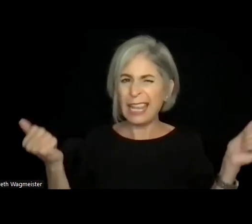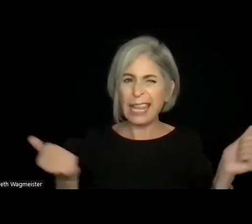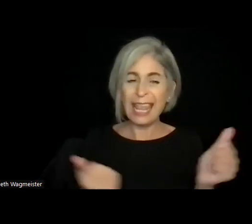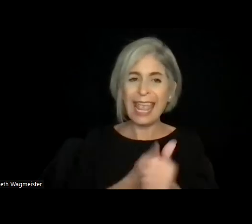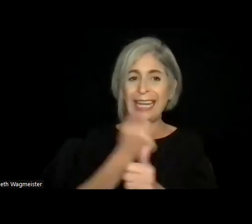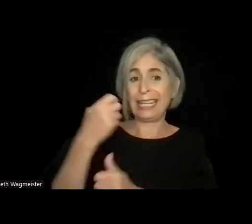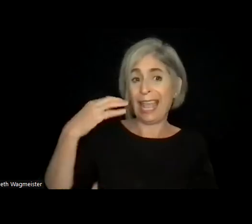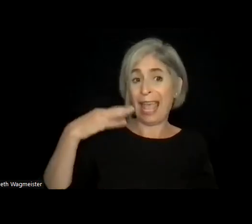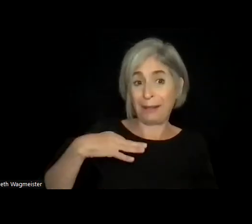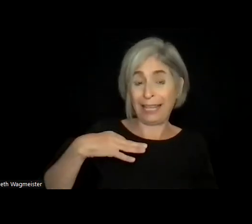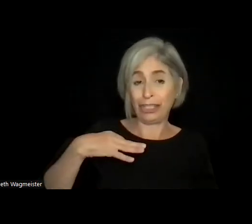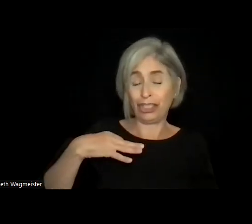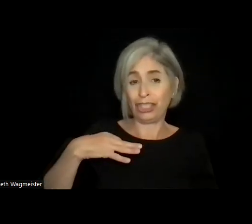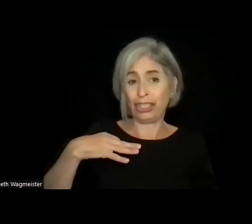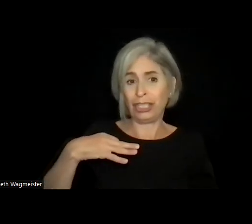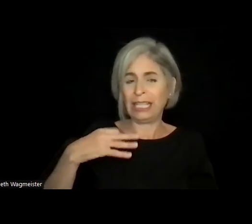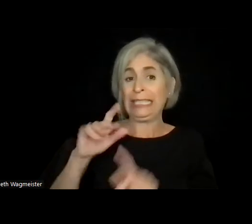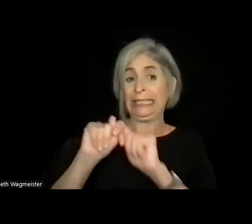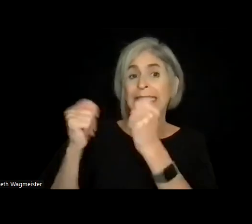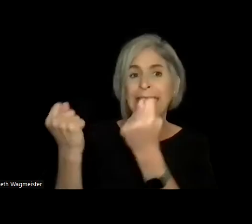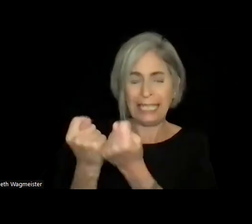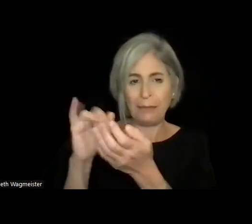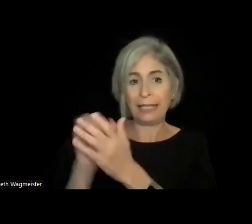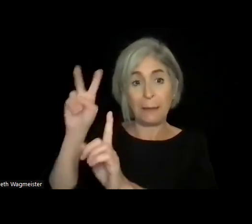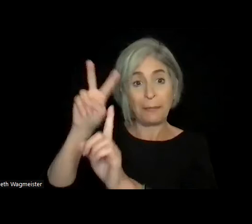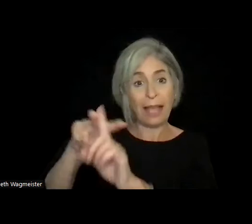the centers for scientific review